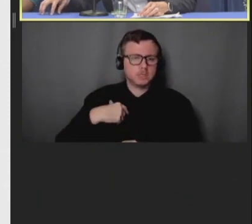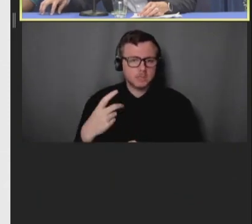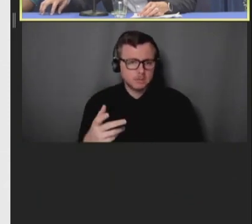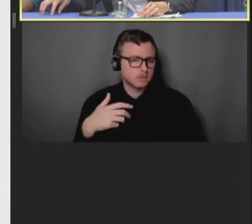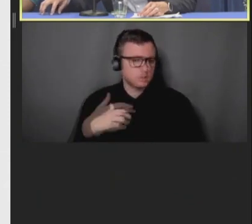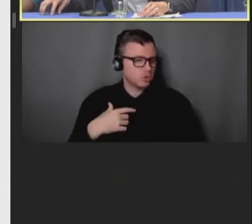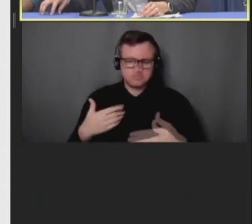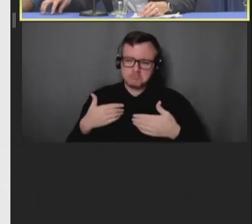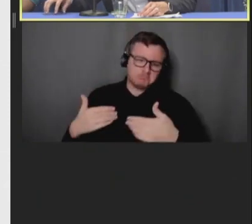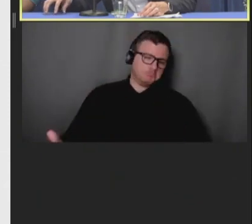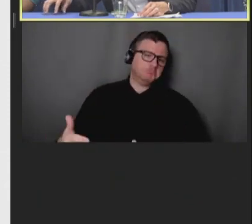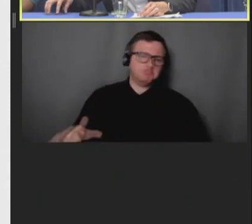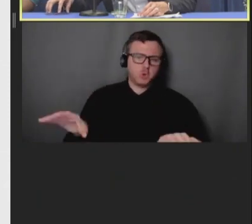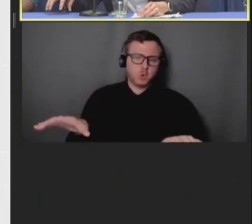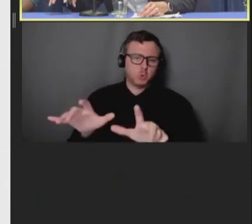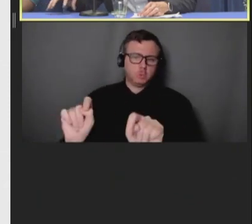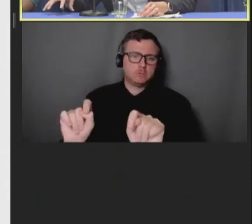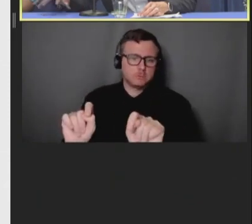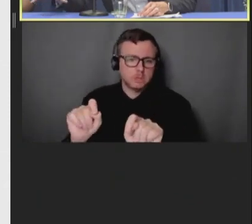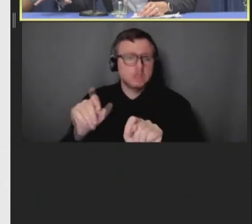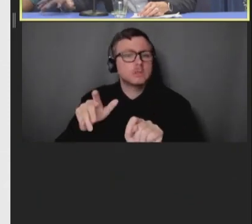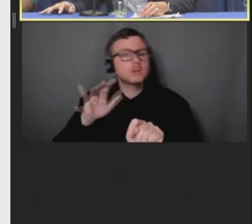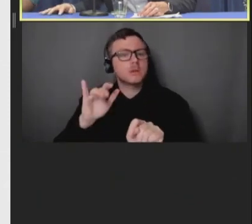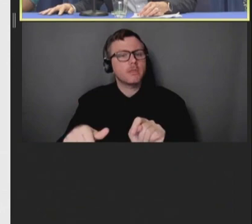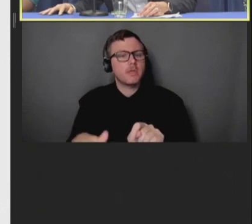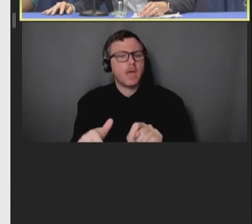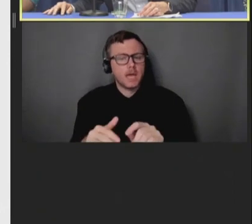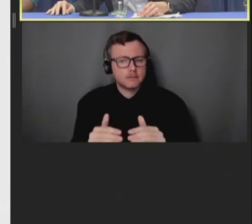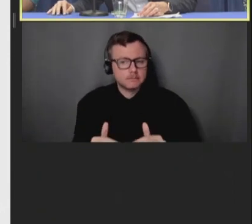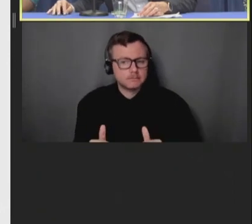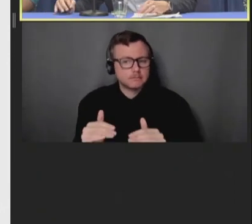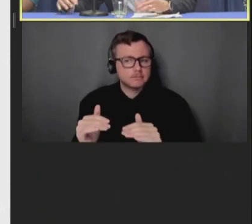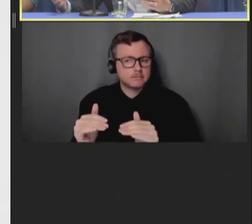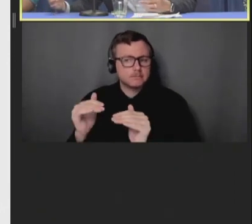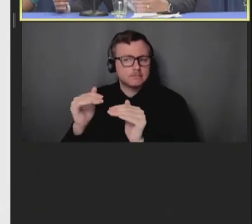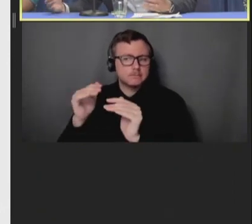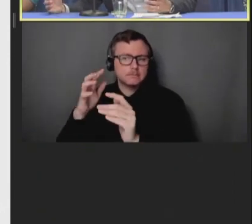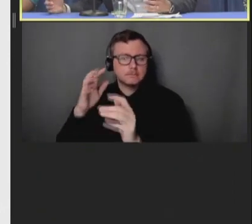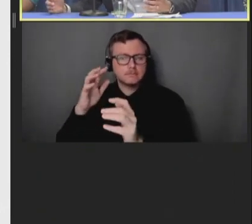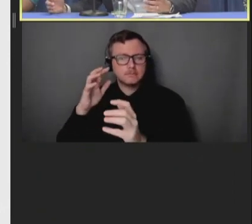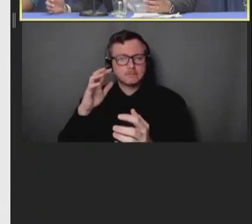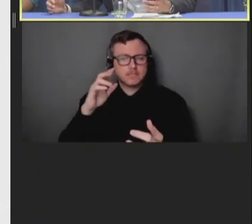to sort of have that kind of percolate back up into sort of national regulatory frameworks,